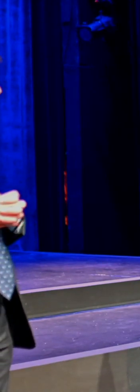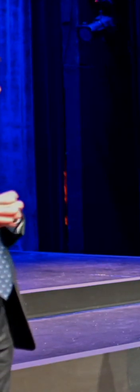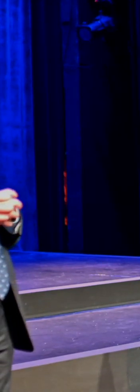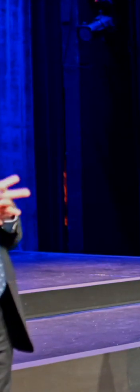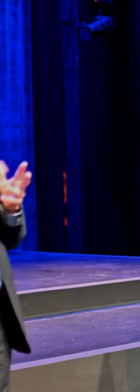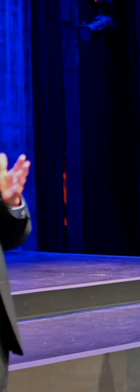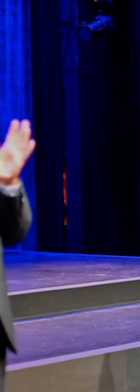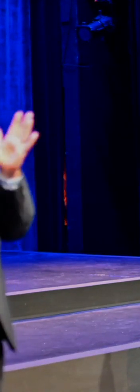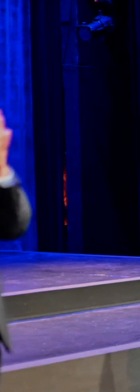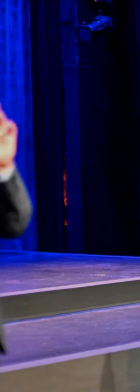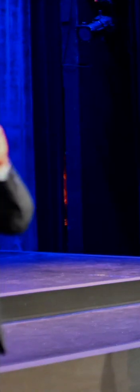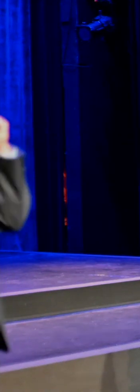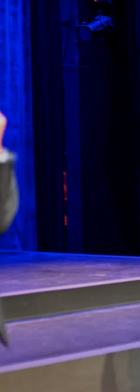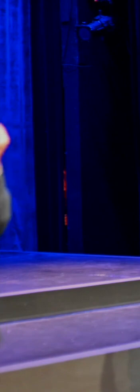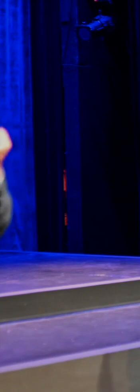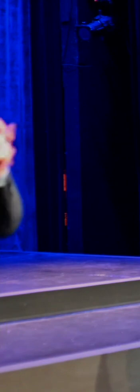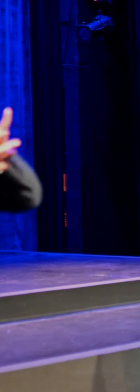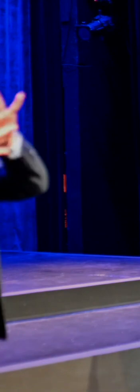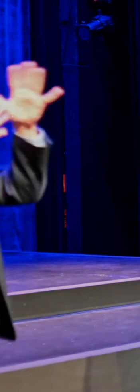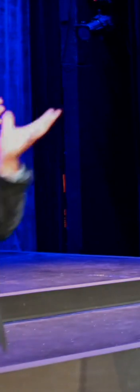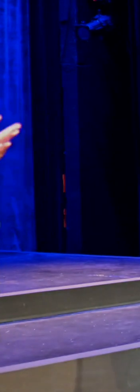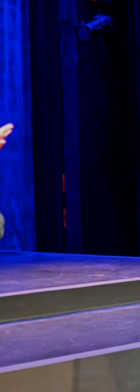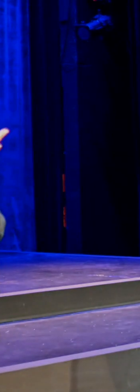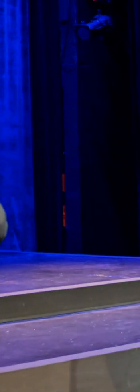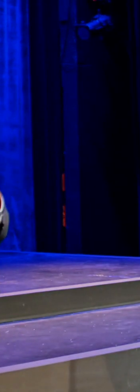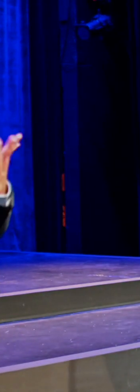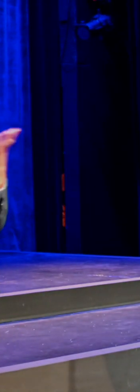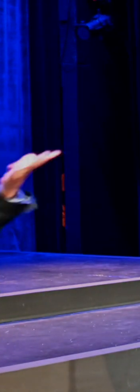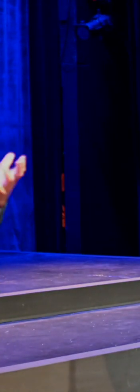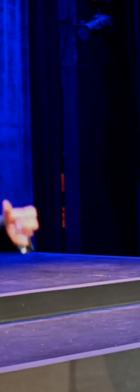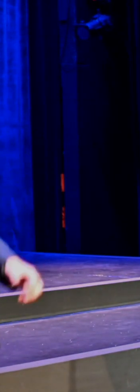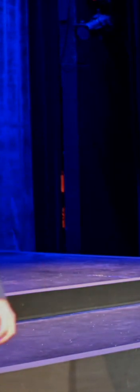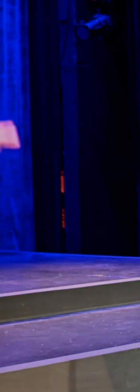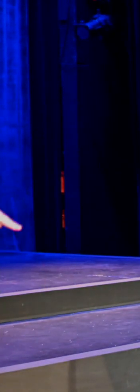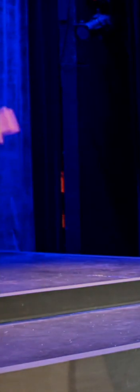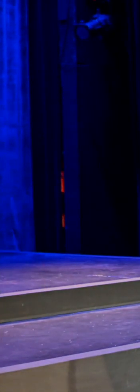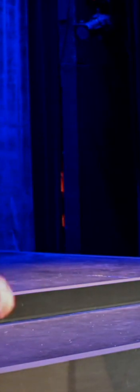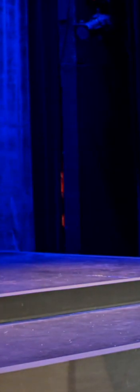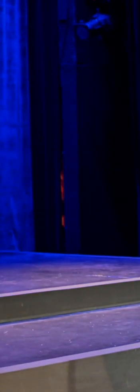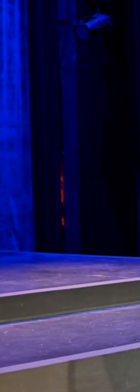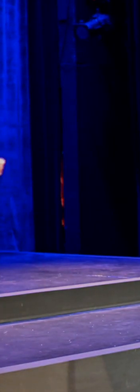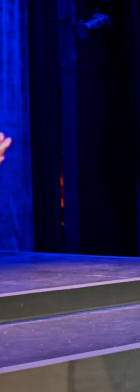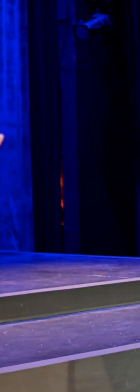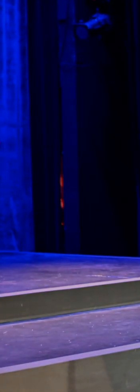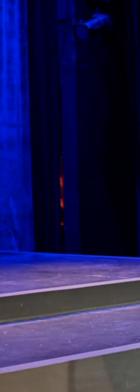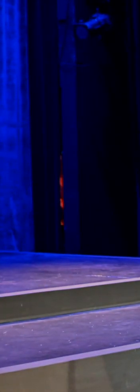judges people solely based on what they can see. Overlooking the incredible potential that we have